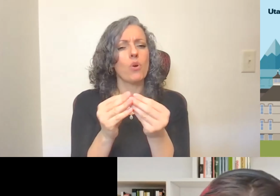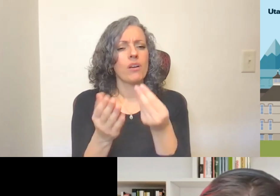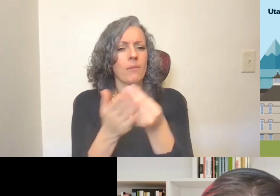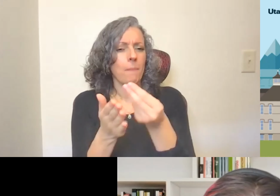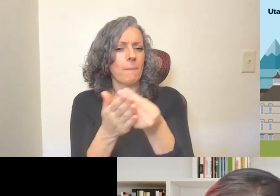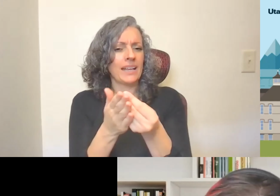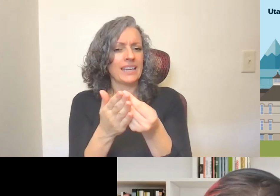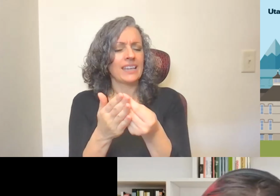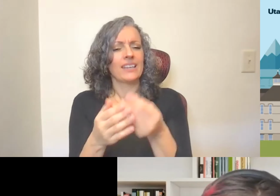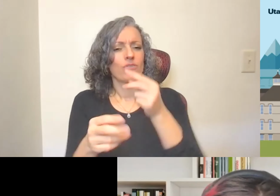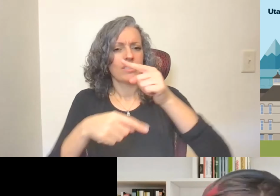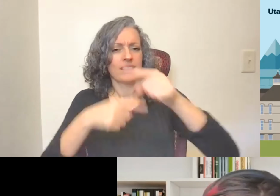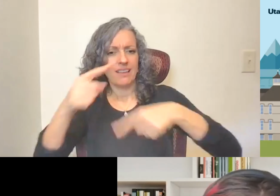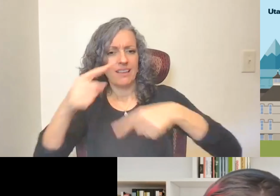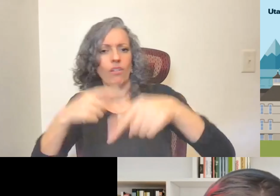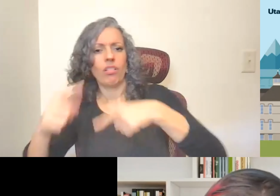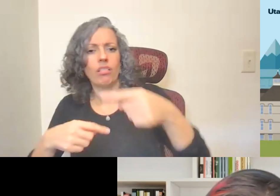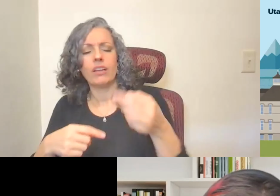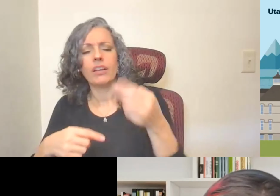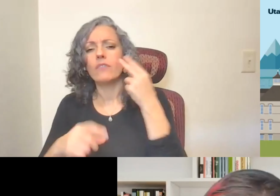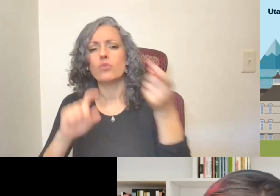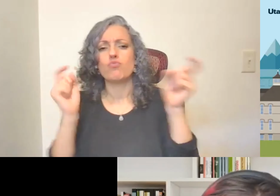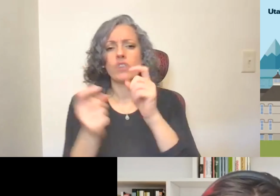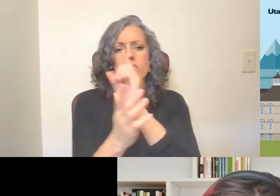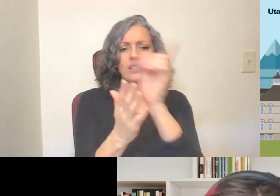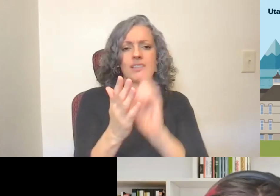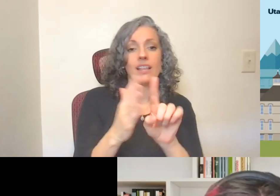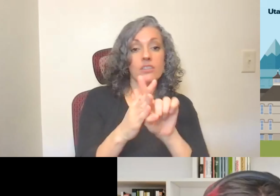and like if you change your design at the beginning, it costs almost nothing because